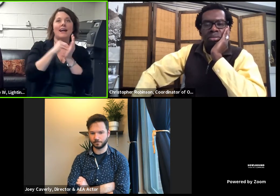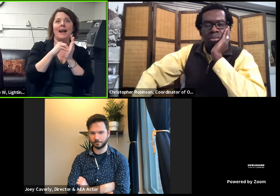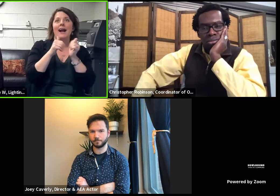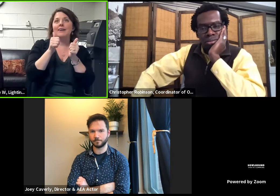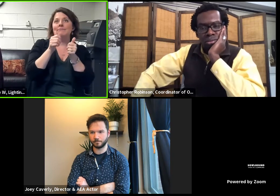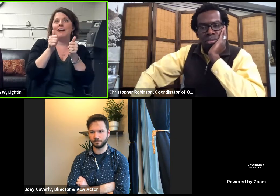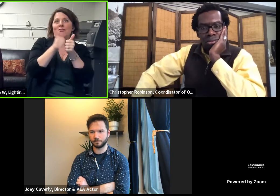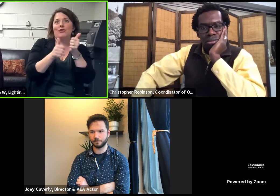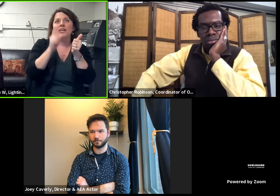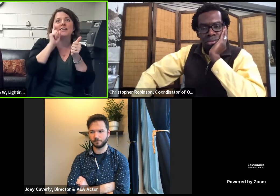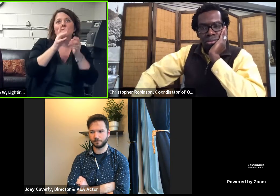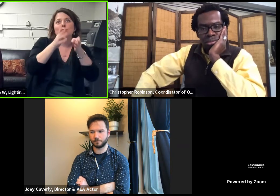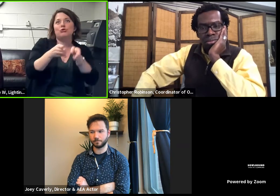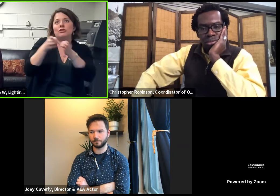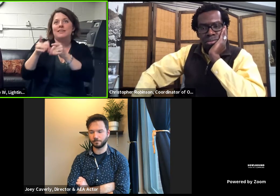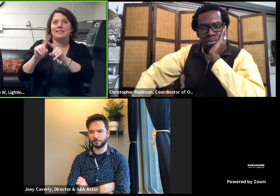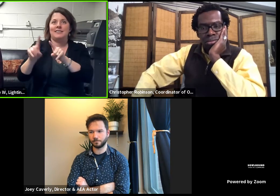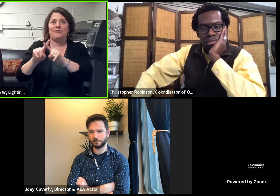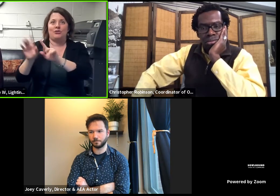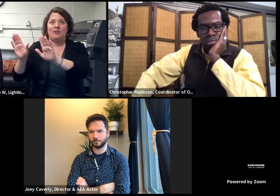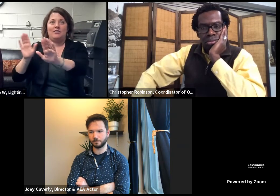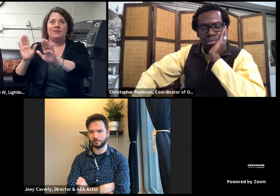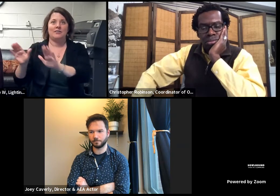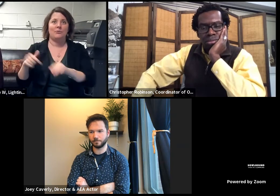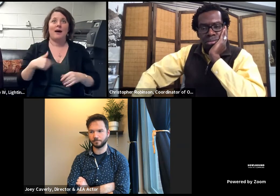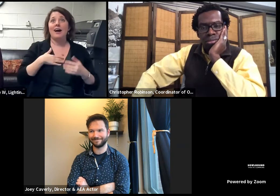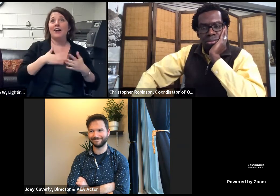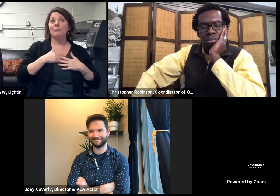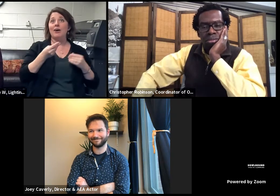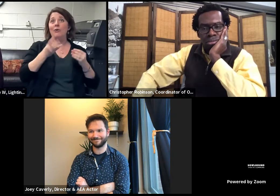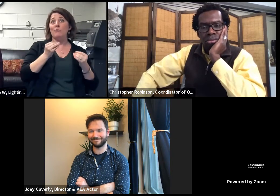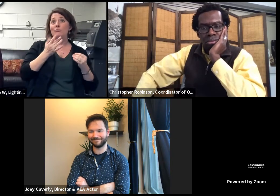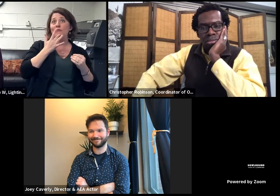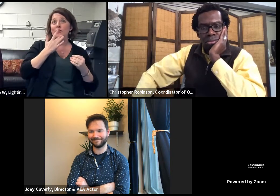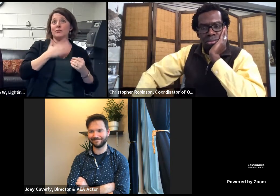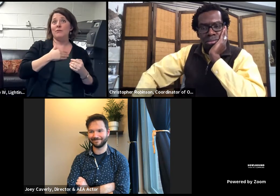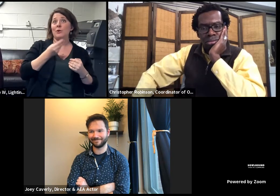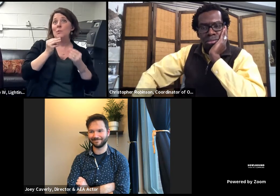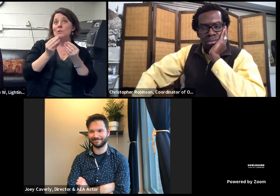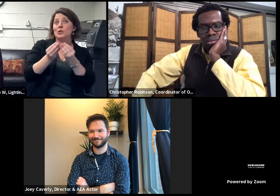Working directly with interpreters rather than going through agencies, but every deaf person, of course, is different,